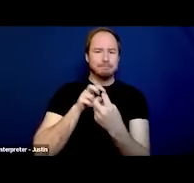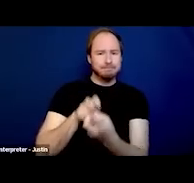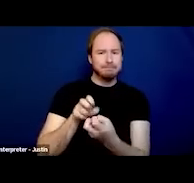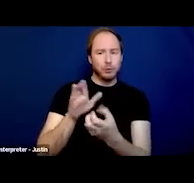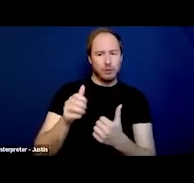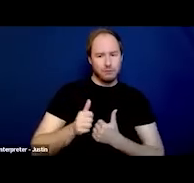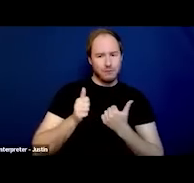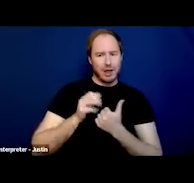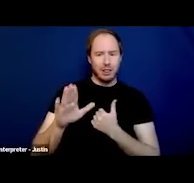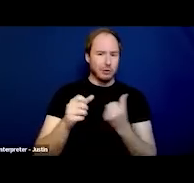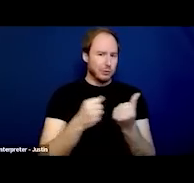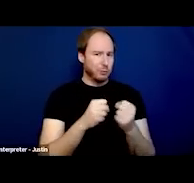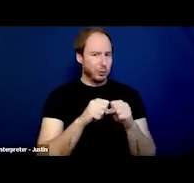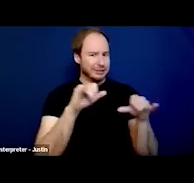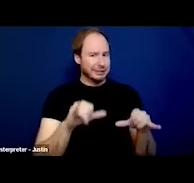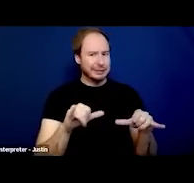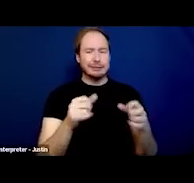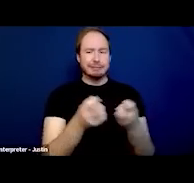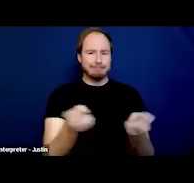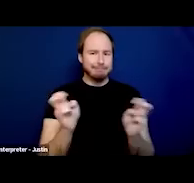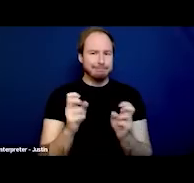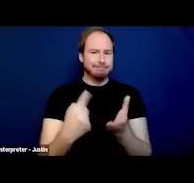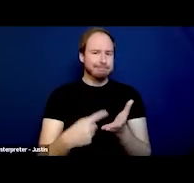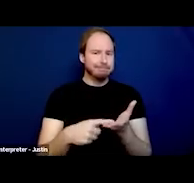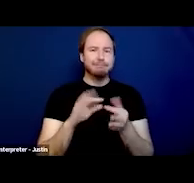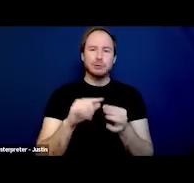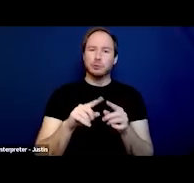to mediate a solution to behavioral problems or room issues.